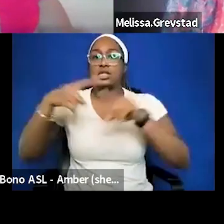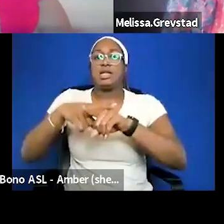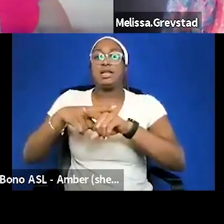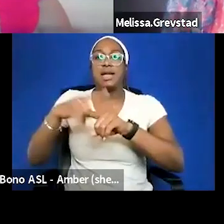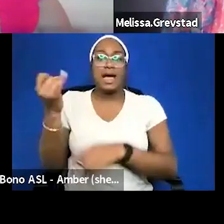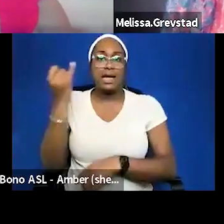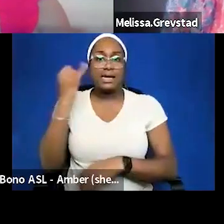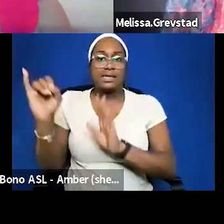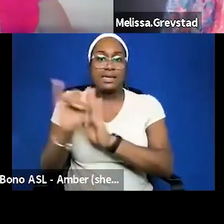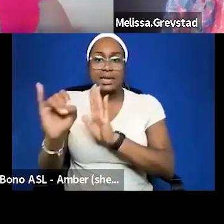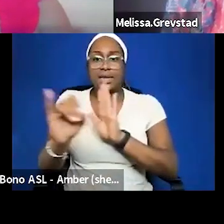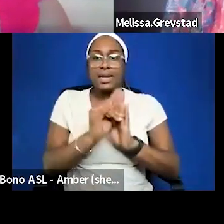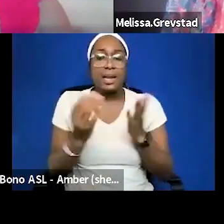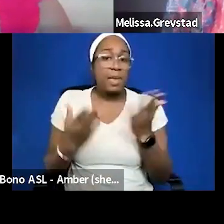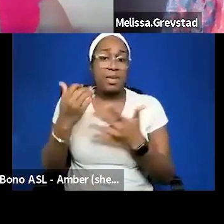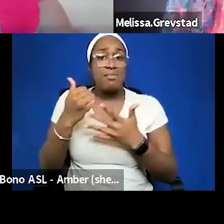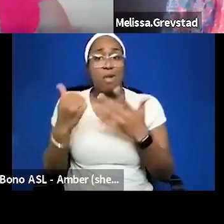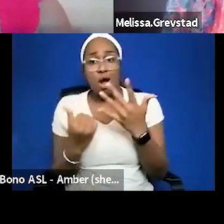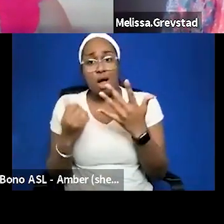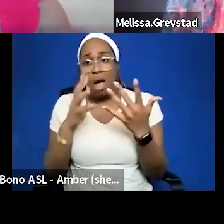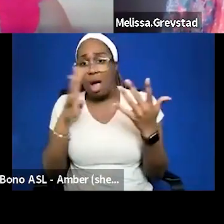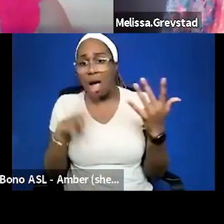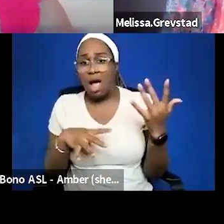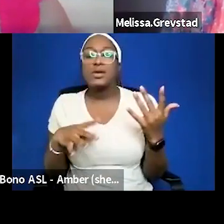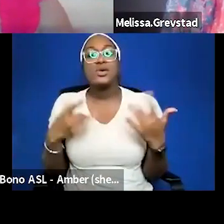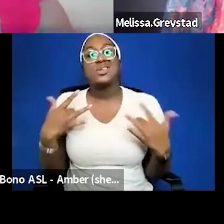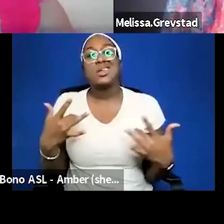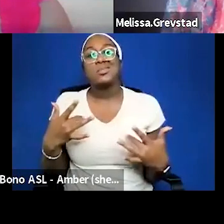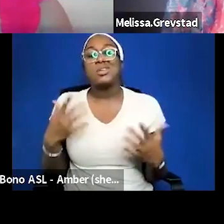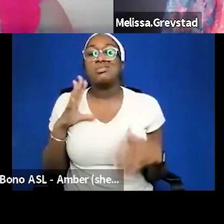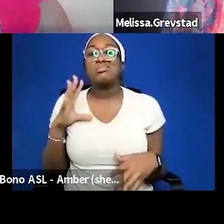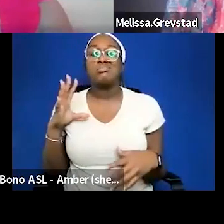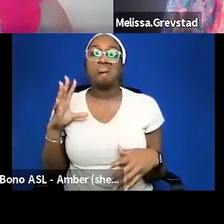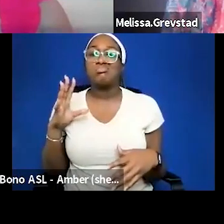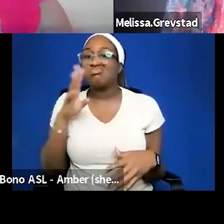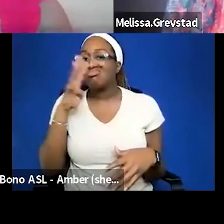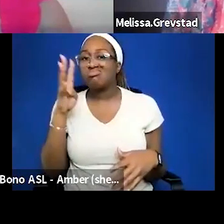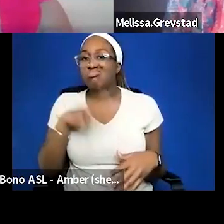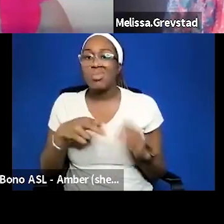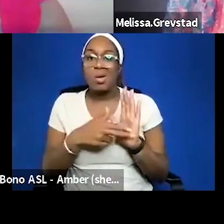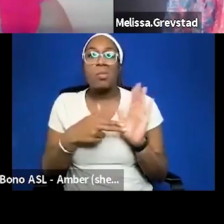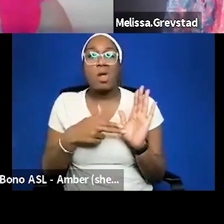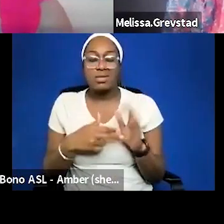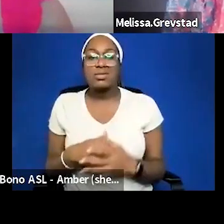that may be marginalized, I think we are used to being let down by brands who do know yet